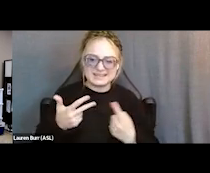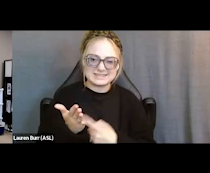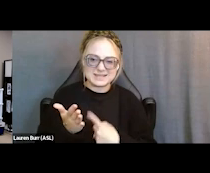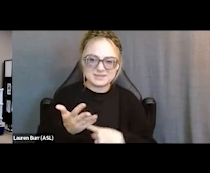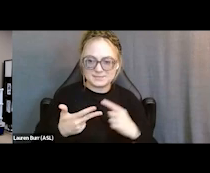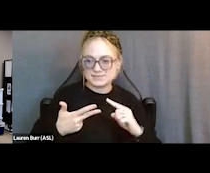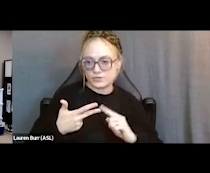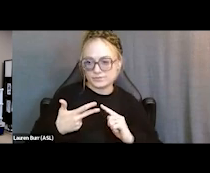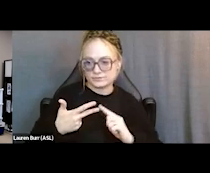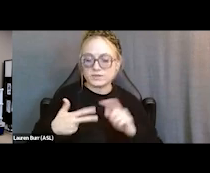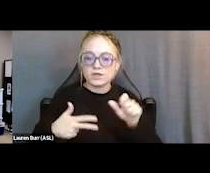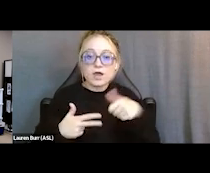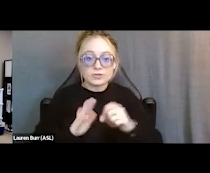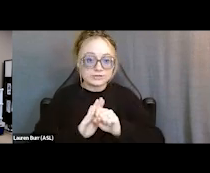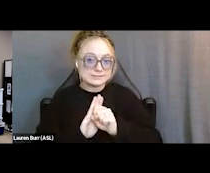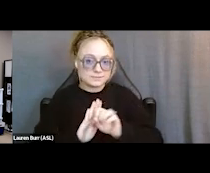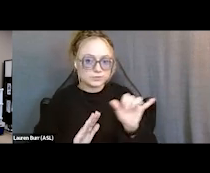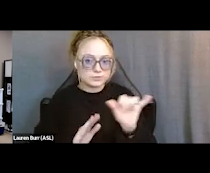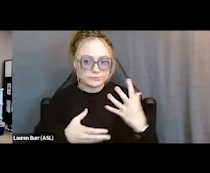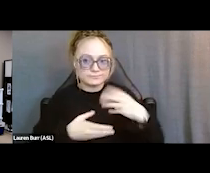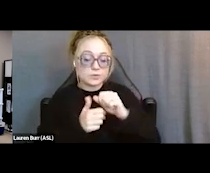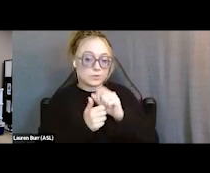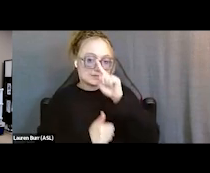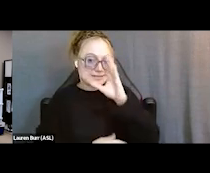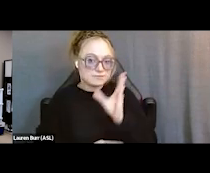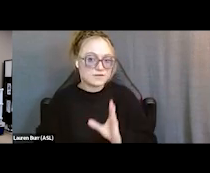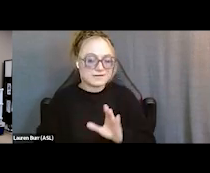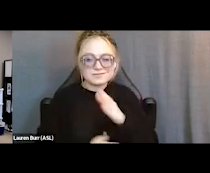There are other symptoms though associated with schizophrenia and some other psychotic symptoms.